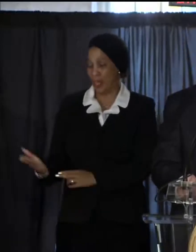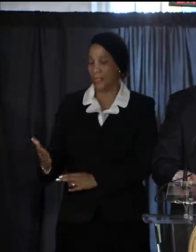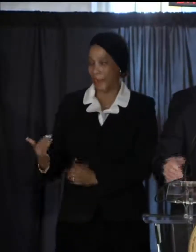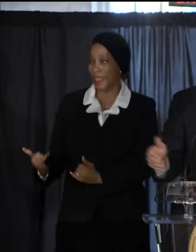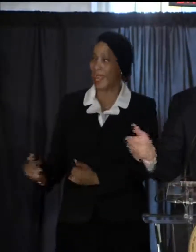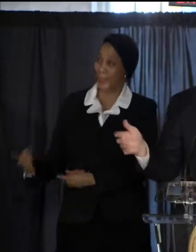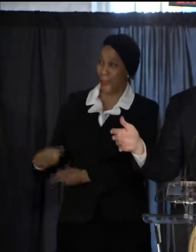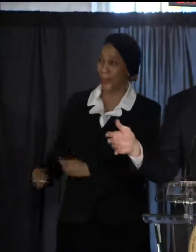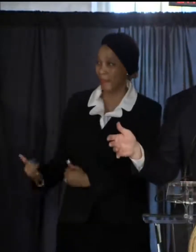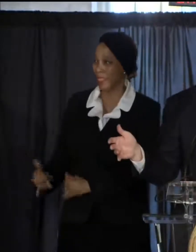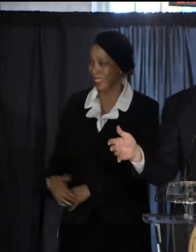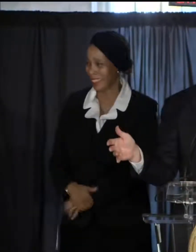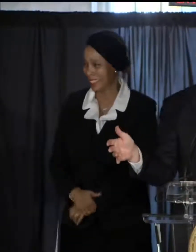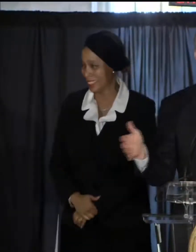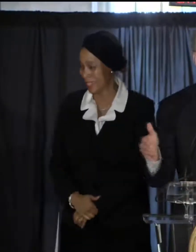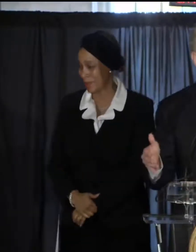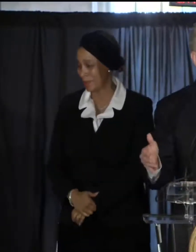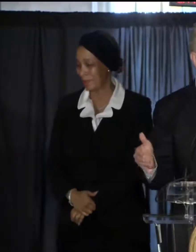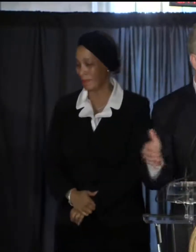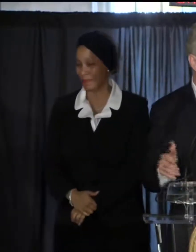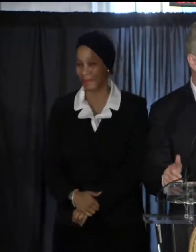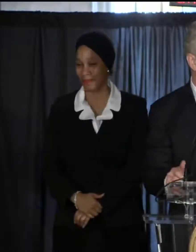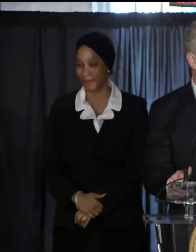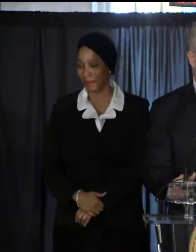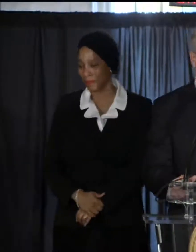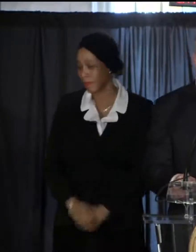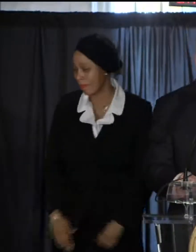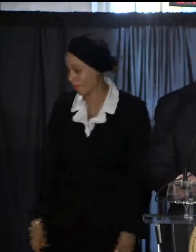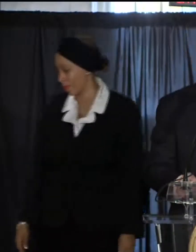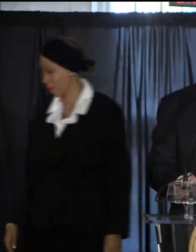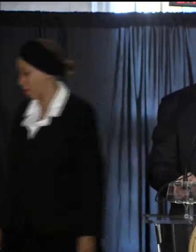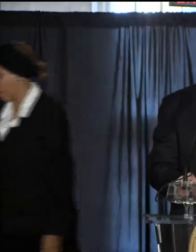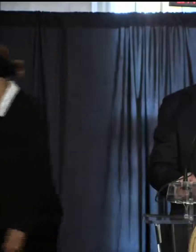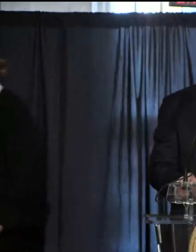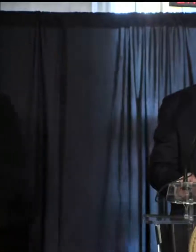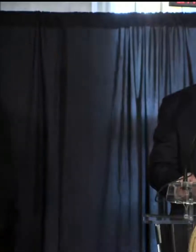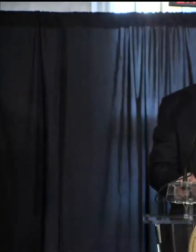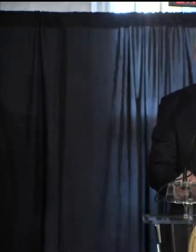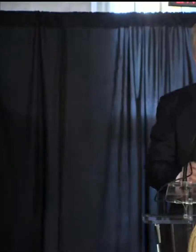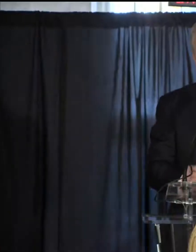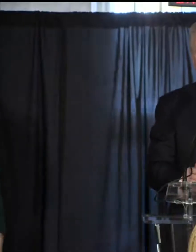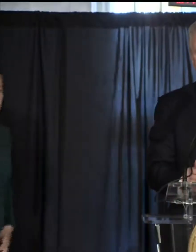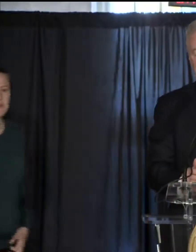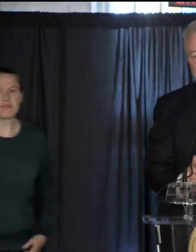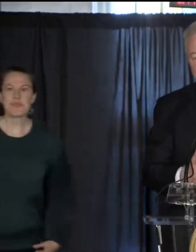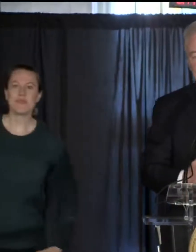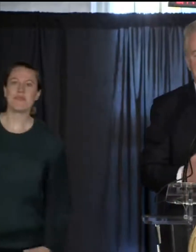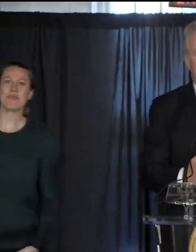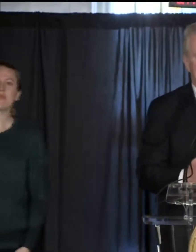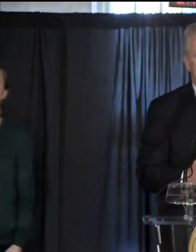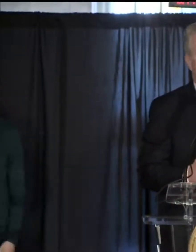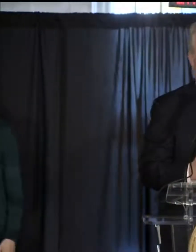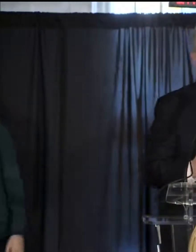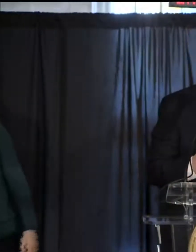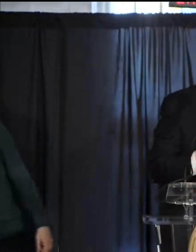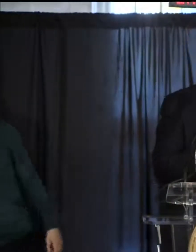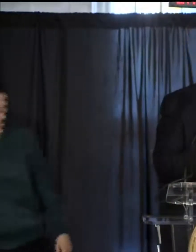COLLEAGUES, BRANDON TODD AND OTHERS, THANK YOU FOR THE LEADERSHIP THAT YOU PROVIDE, AND I HAVE TO SAY AS SOMEONE FROM